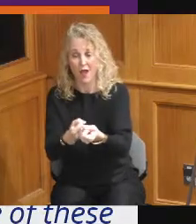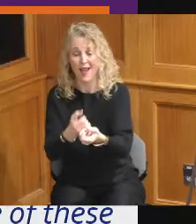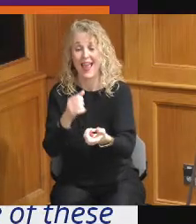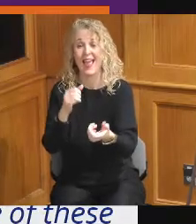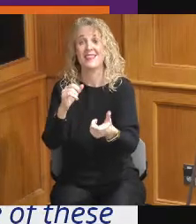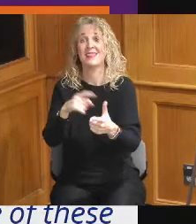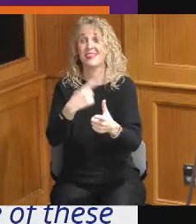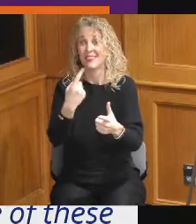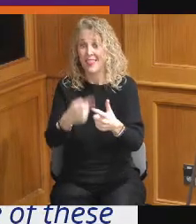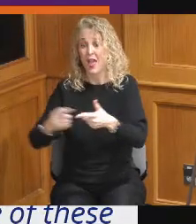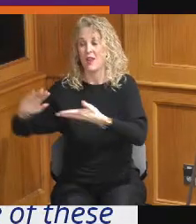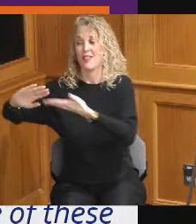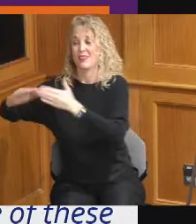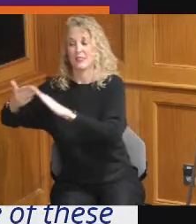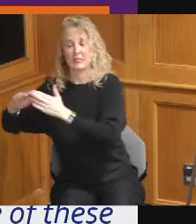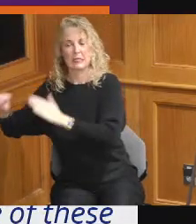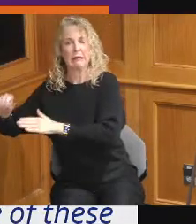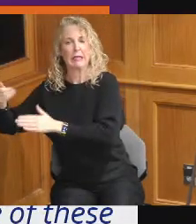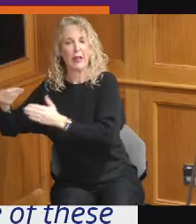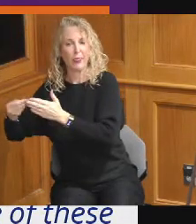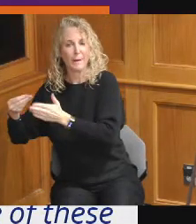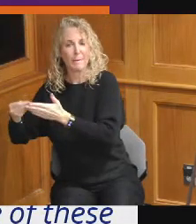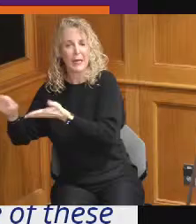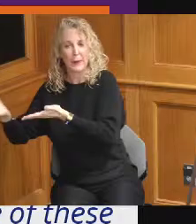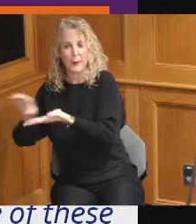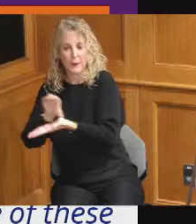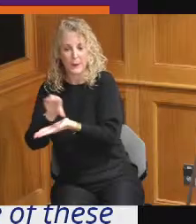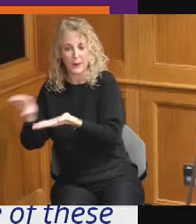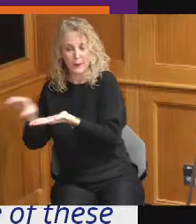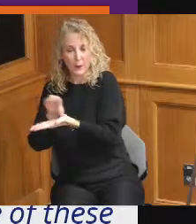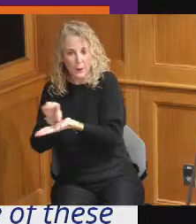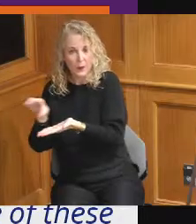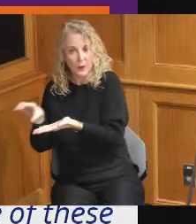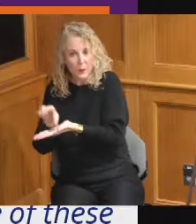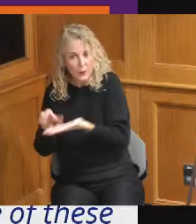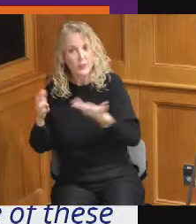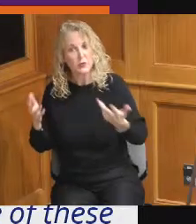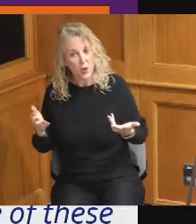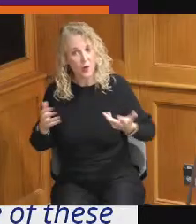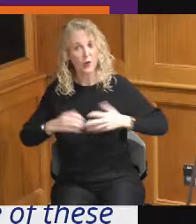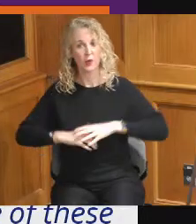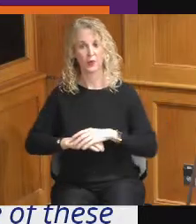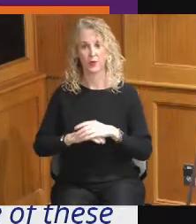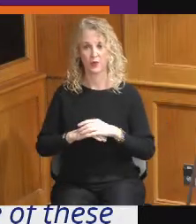the city backfill other opportunities with the city money when it came in so this is this scale